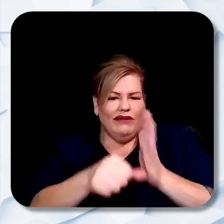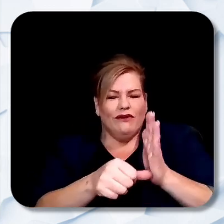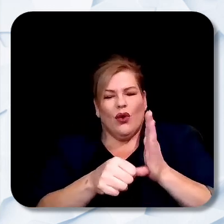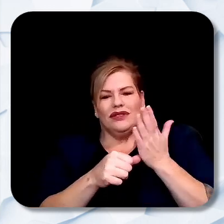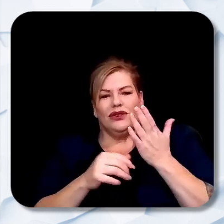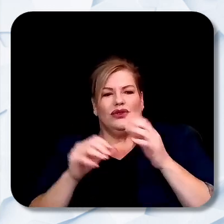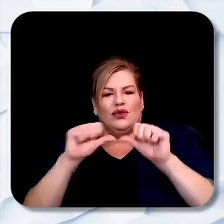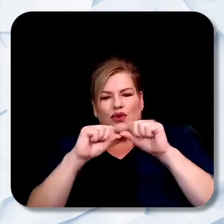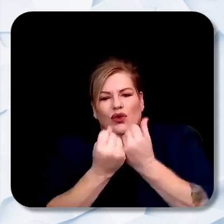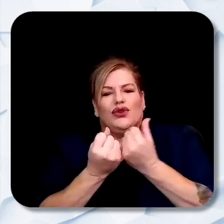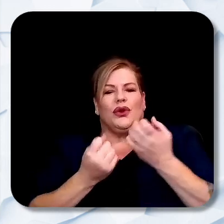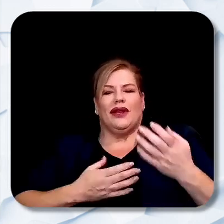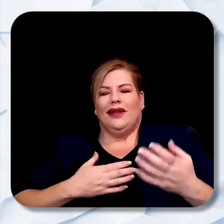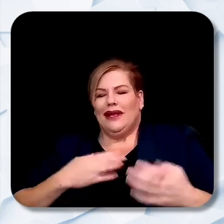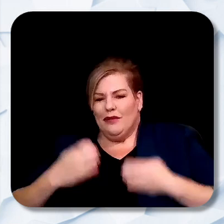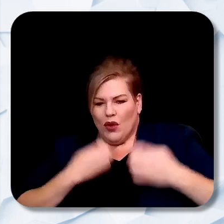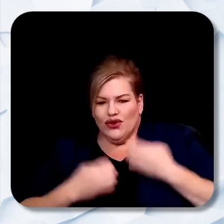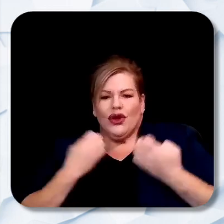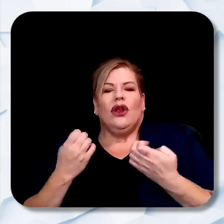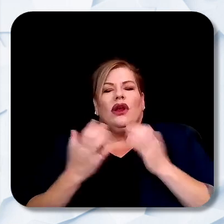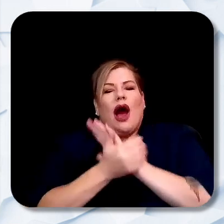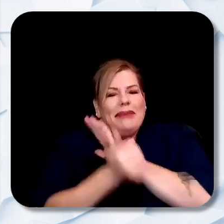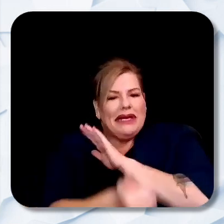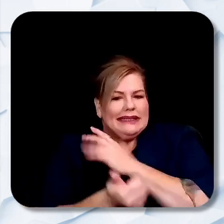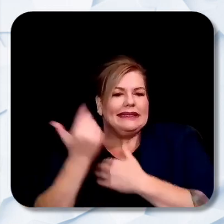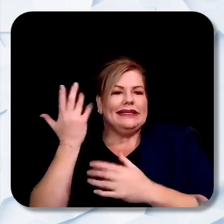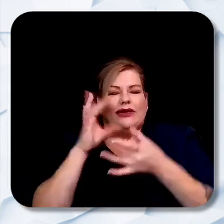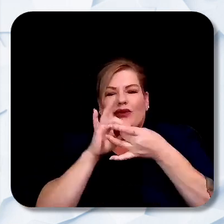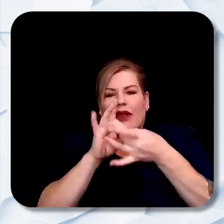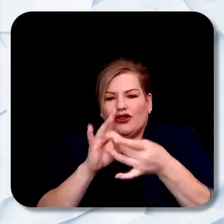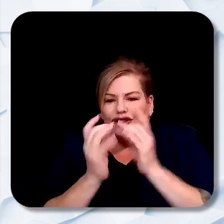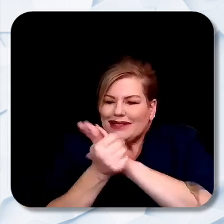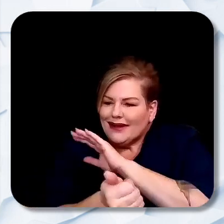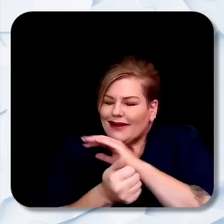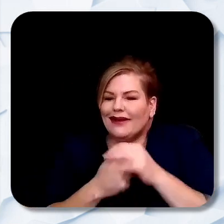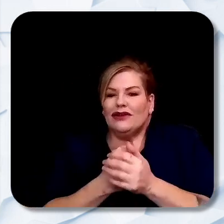emotional competency around relationship skills definitely self-awareness, social awareness that's